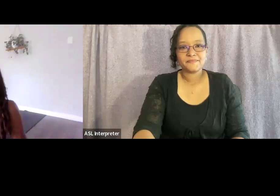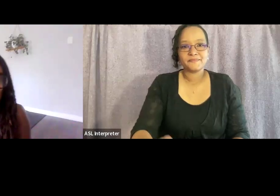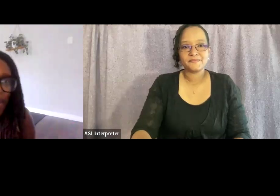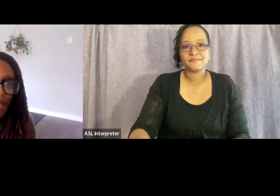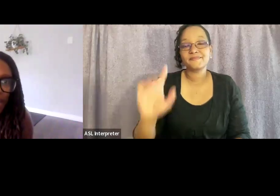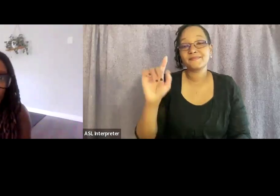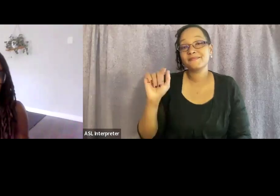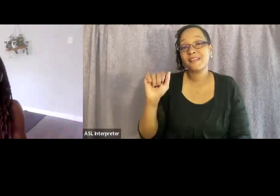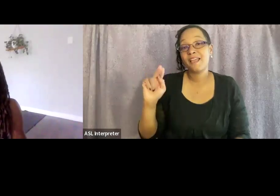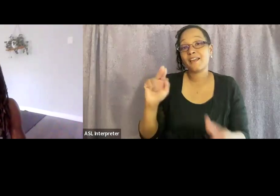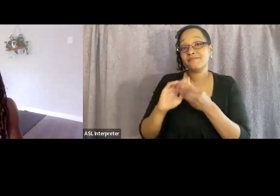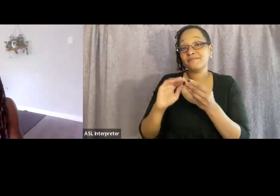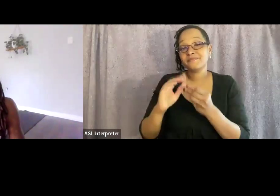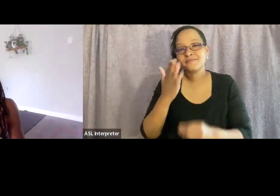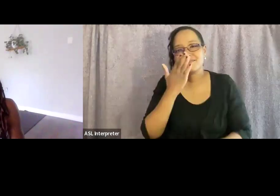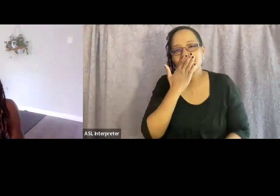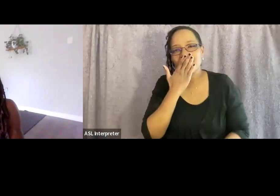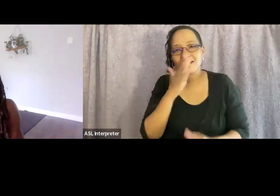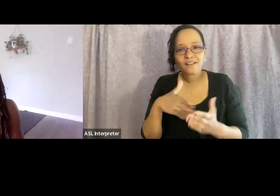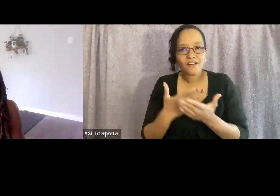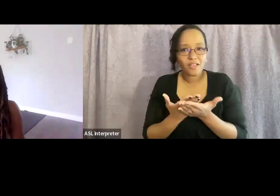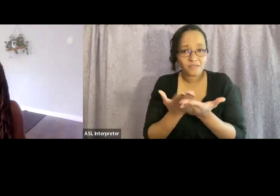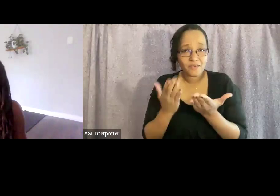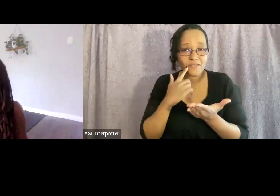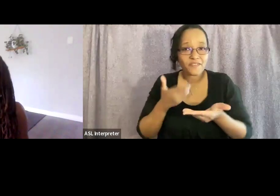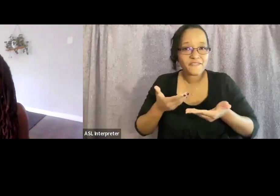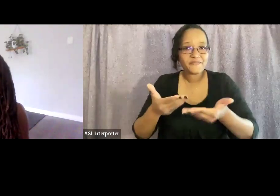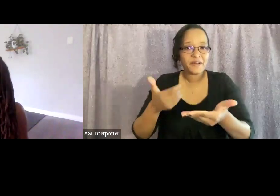Well, thank you all so much for inviting me here.